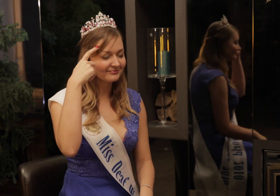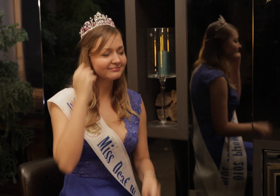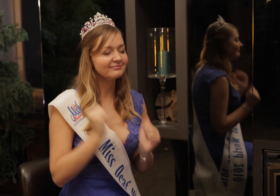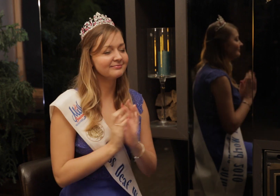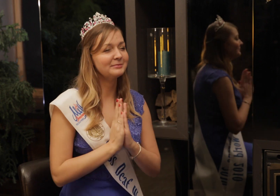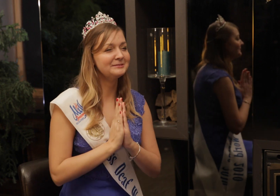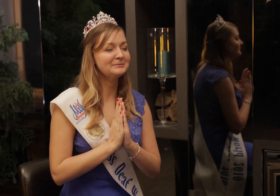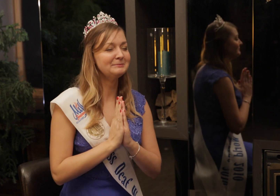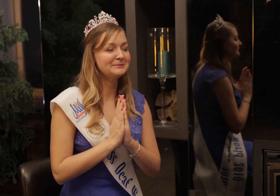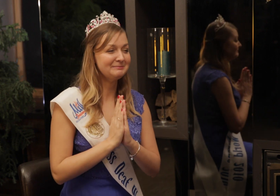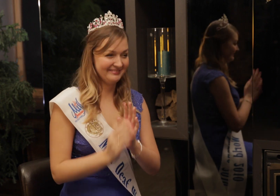I said a prayer, hoping that I would be crowned.